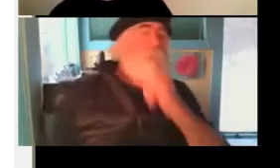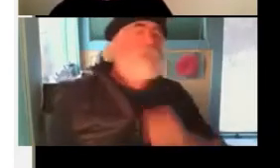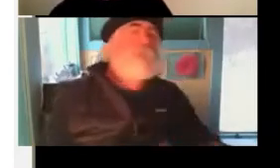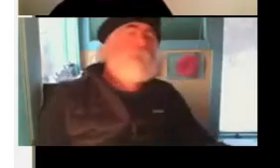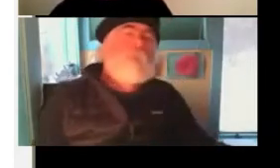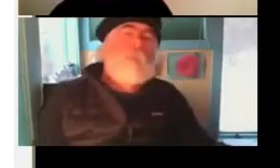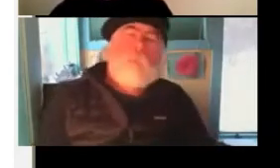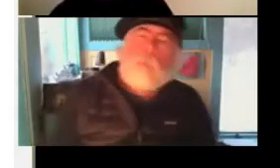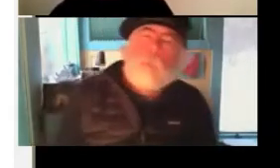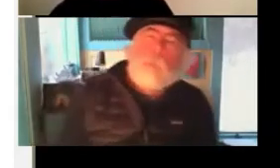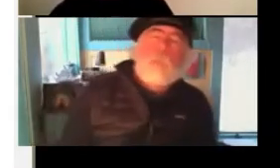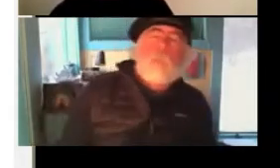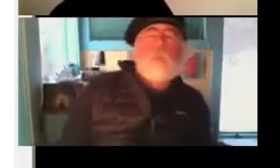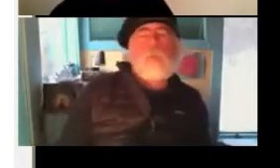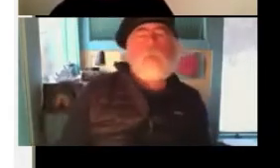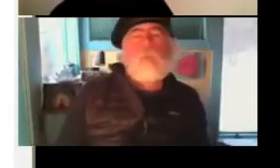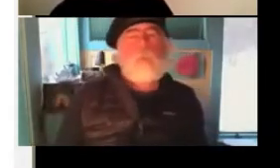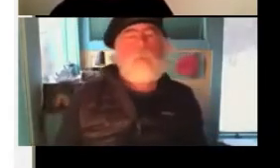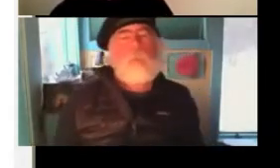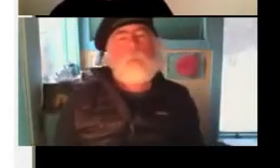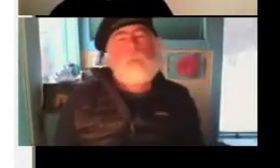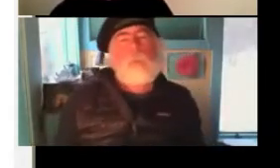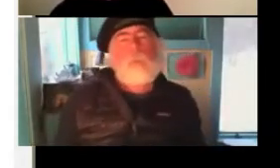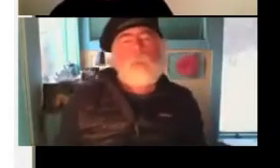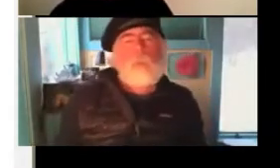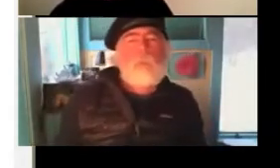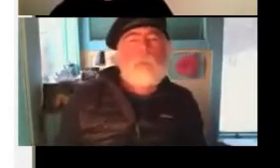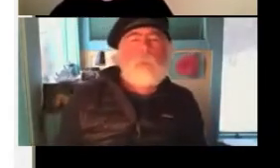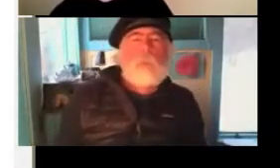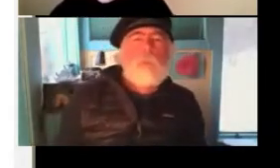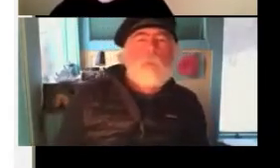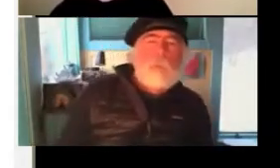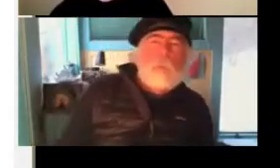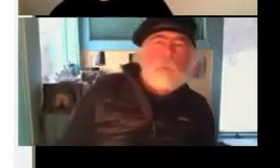I've entered my time at $4,000